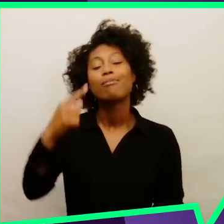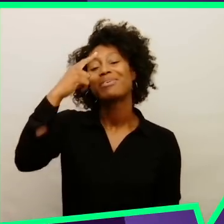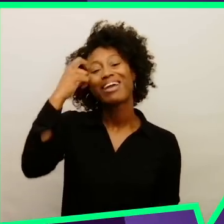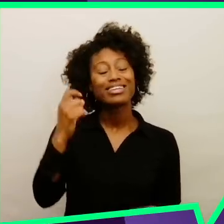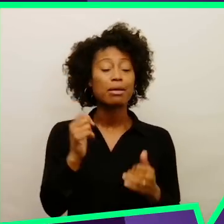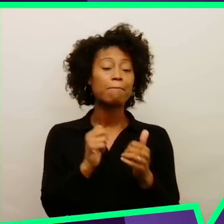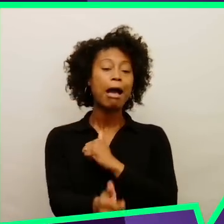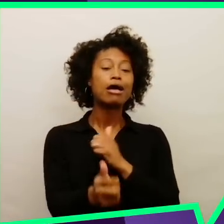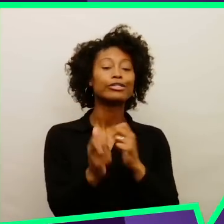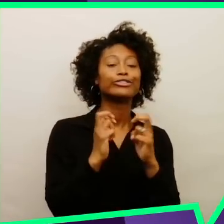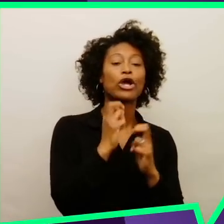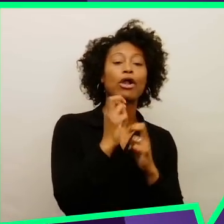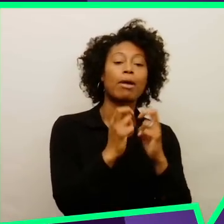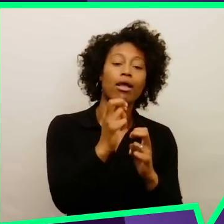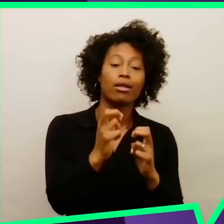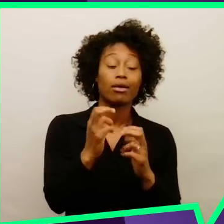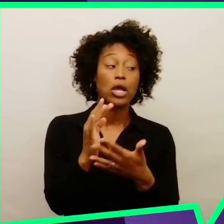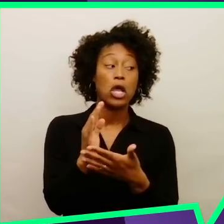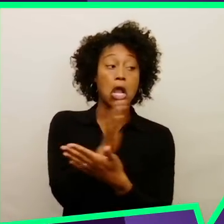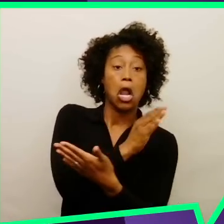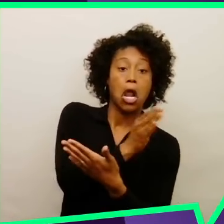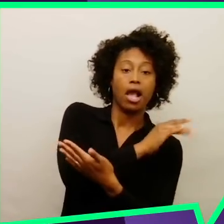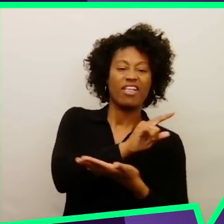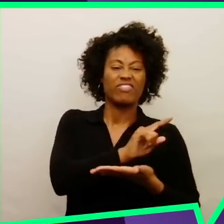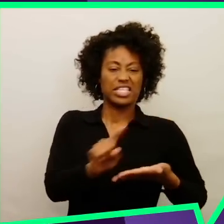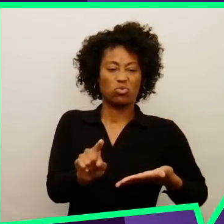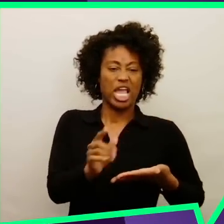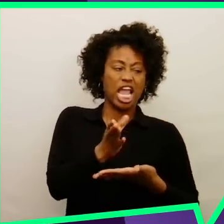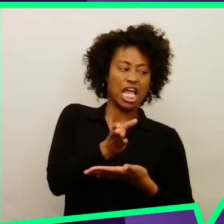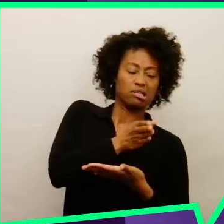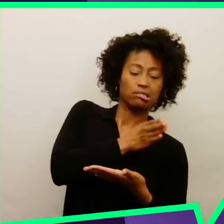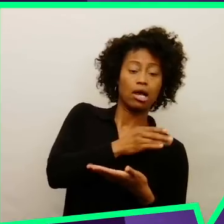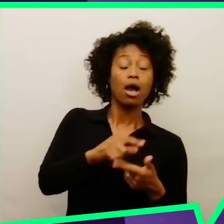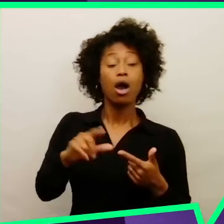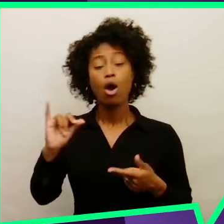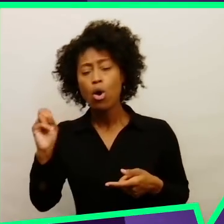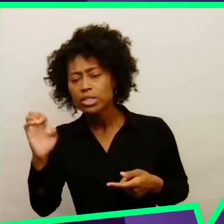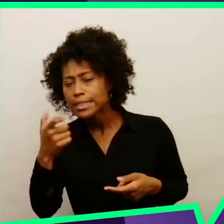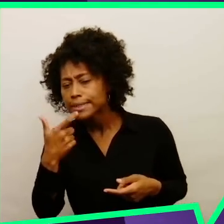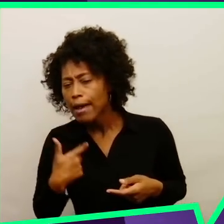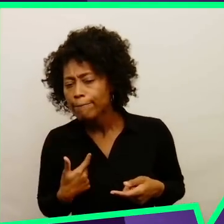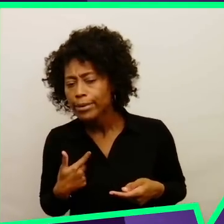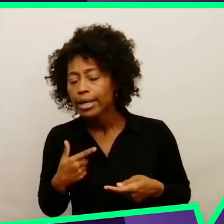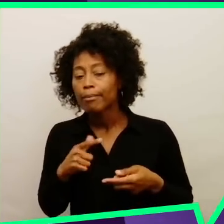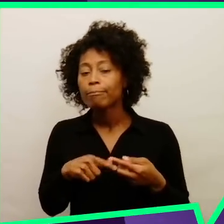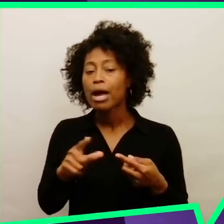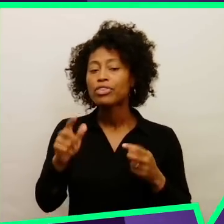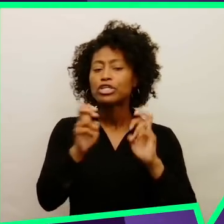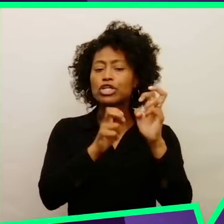that we had earlier in the week. Jose, can you go ahead and throw us to the tournament recap that we've got?